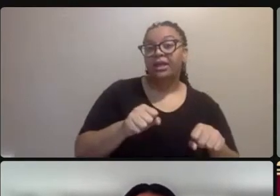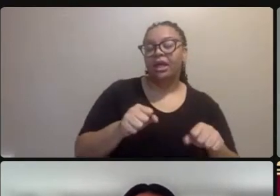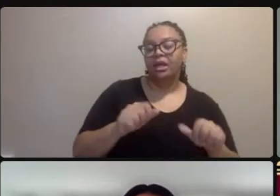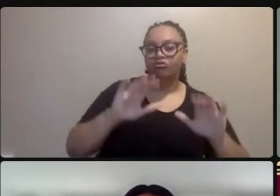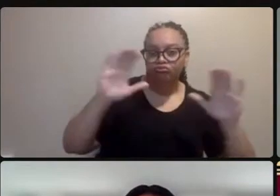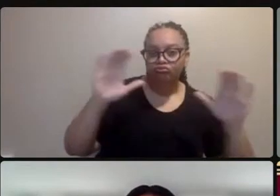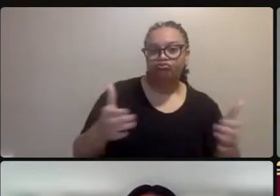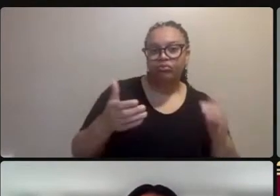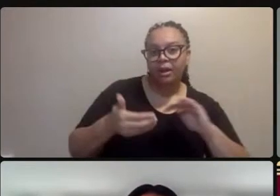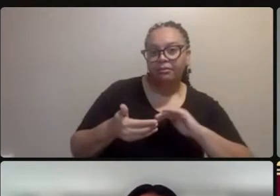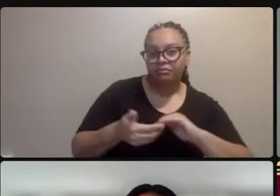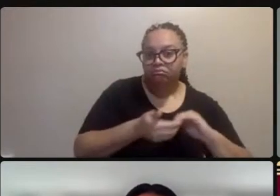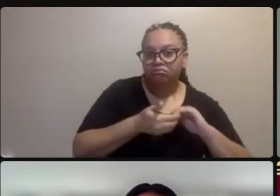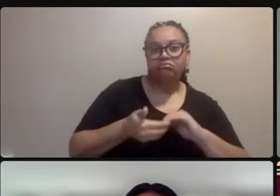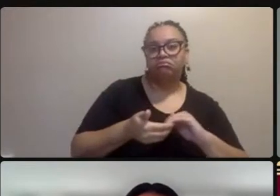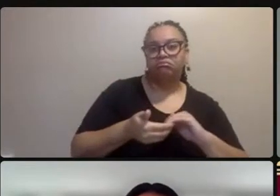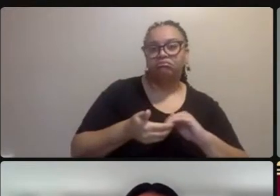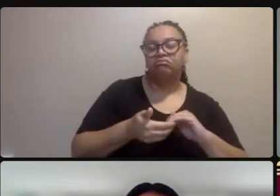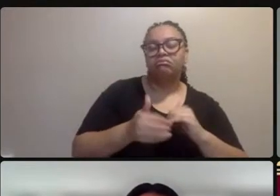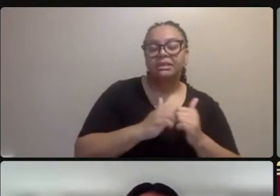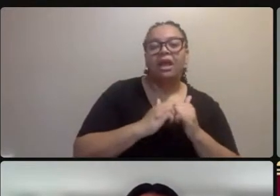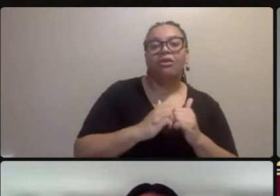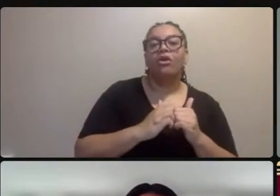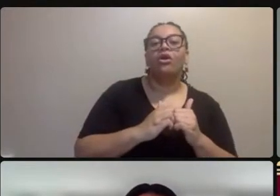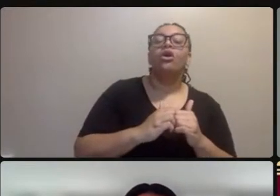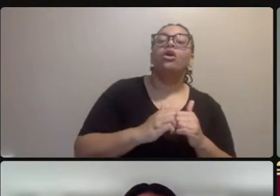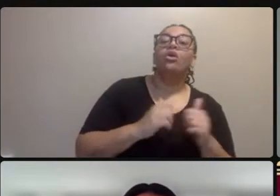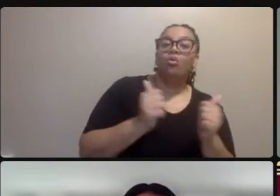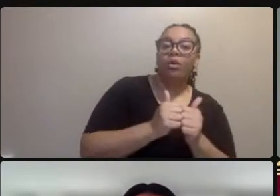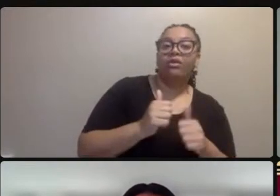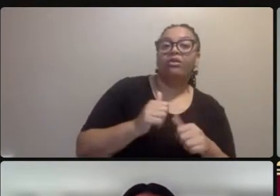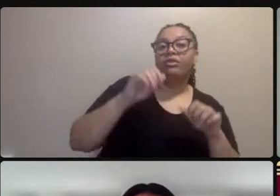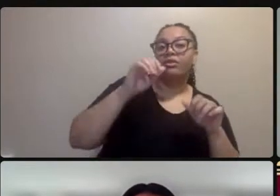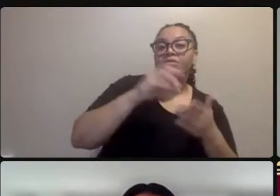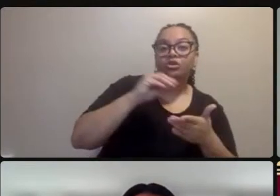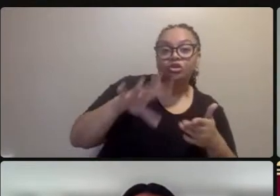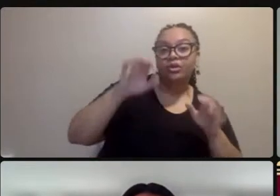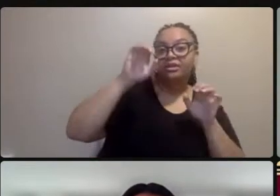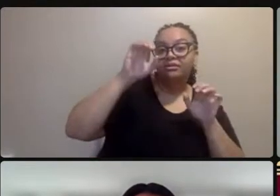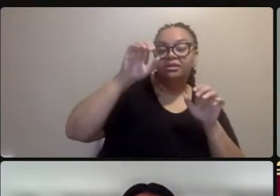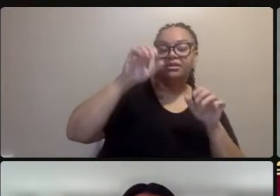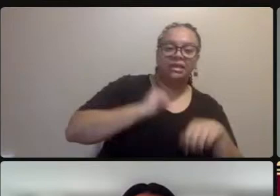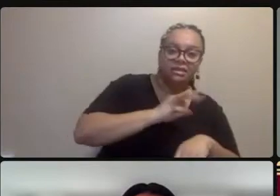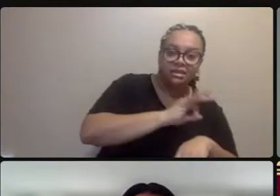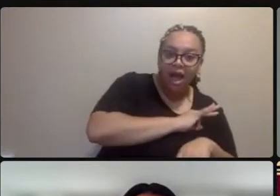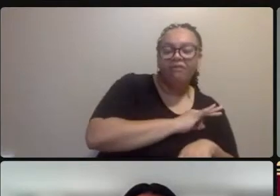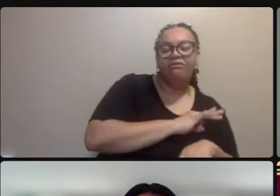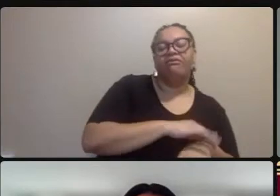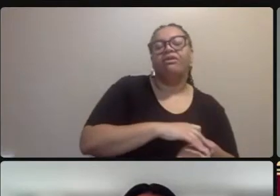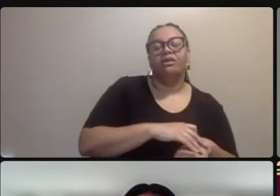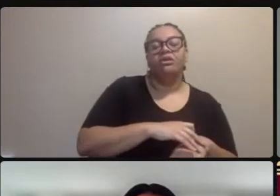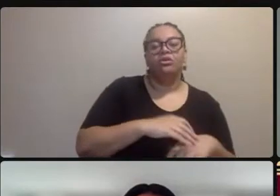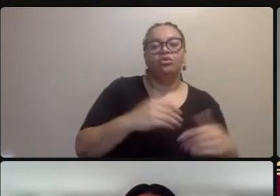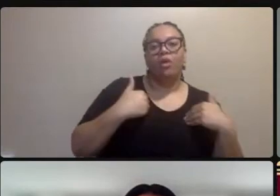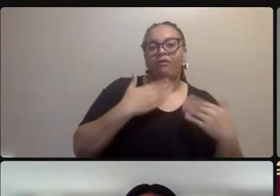OF OUR COMMUNITY SO THAT OUR